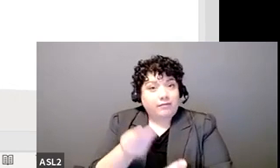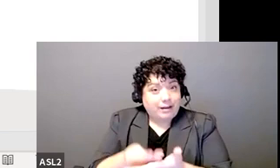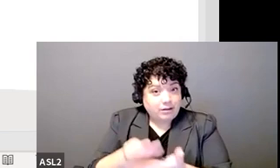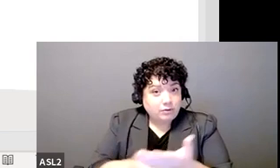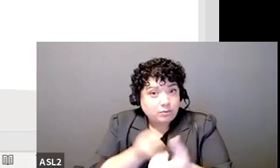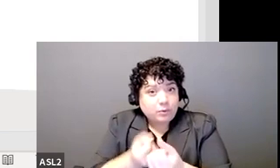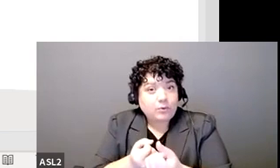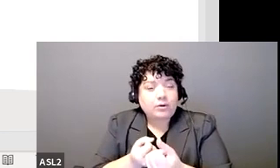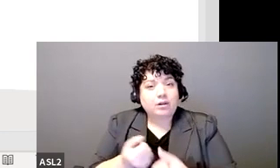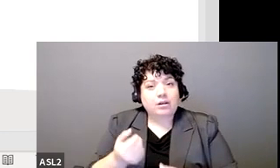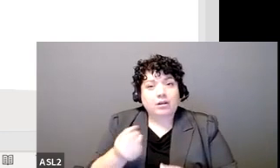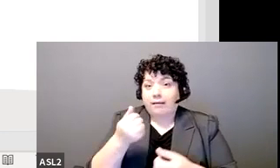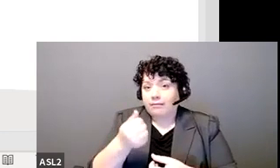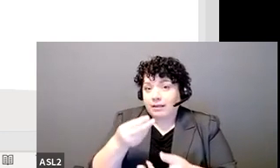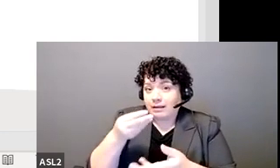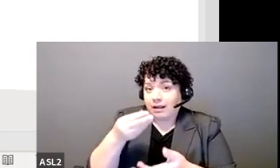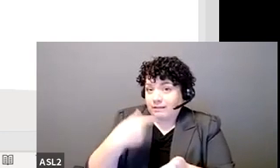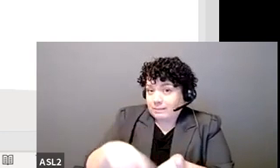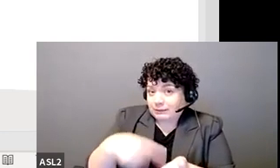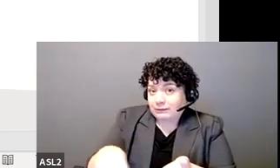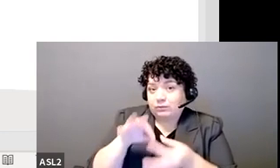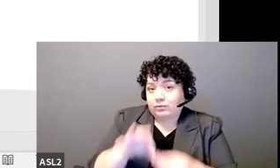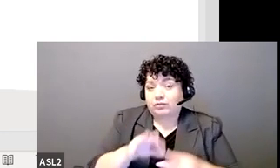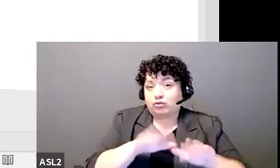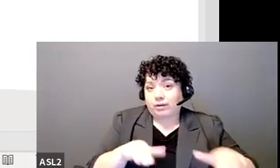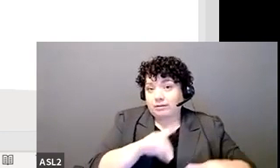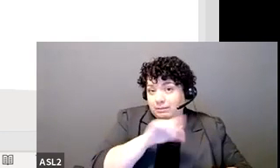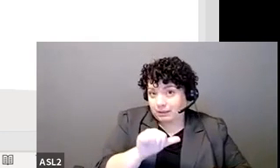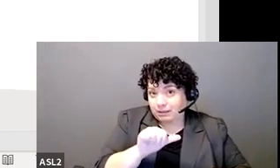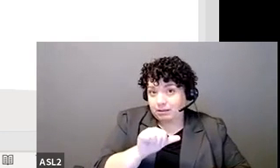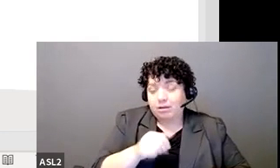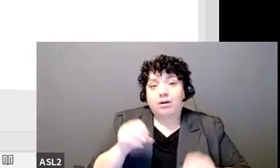for expenses directly related to their child's disability and opportunities to connect with other